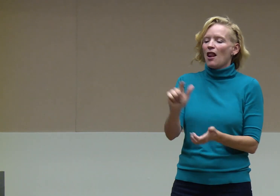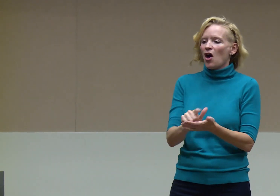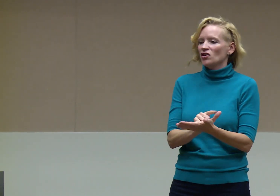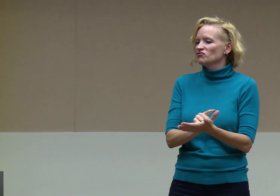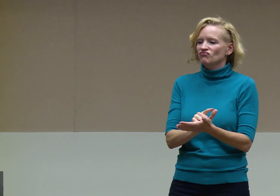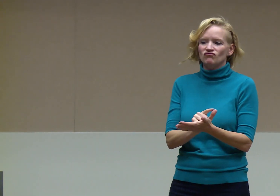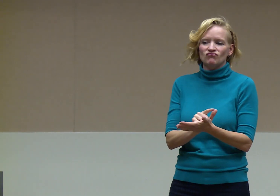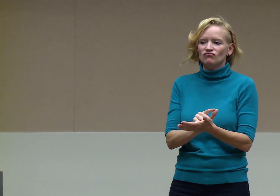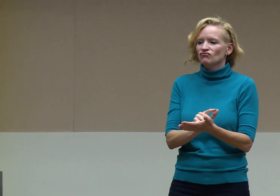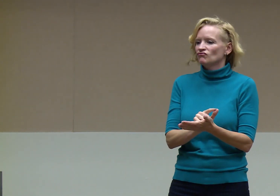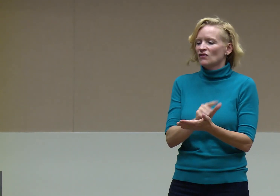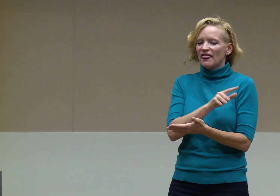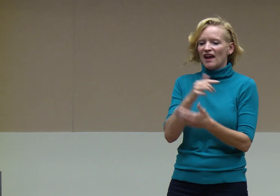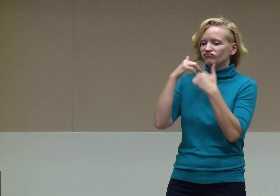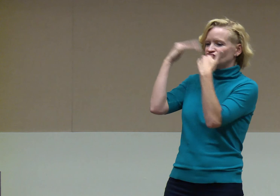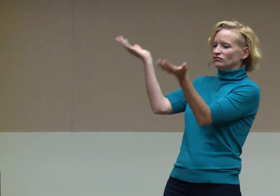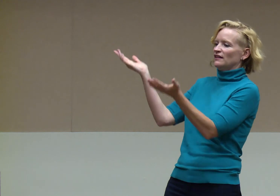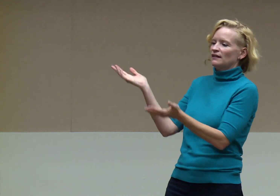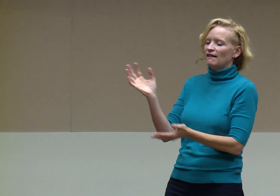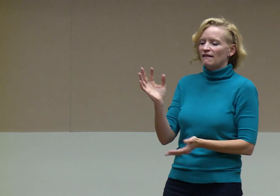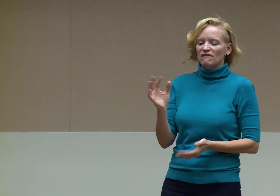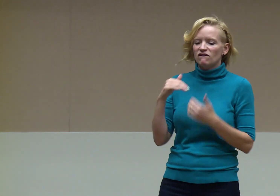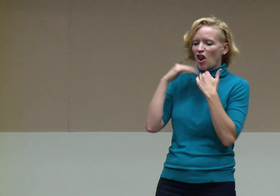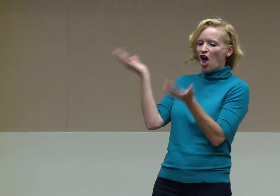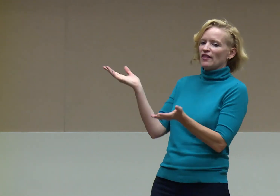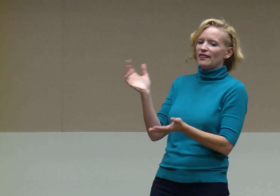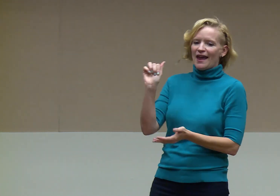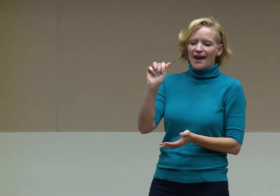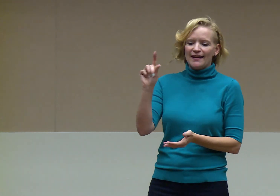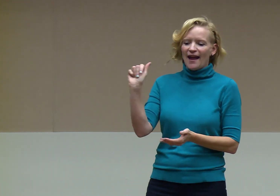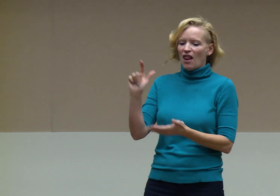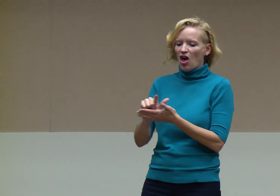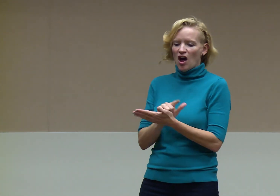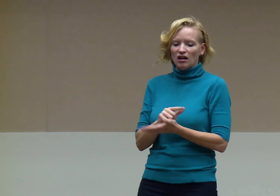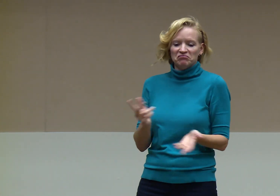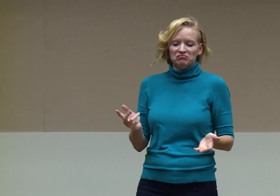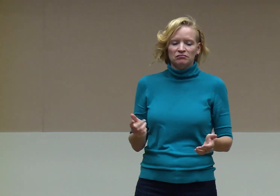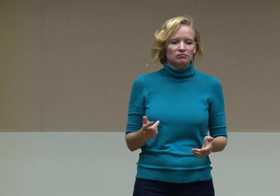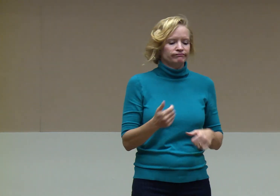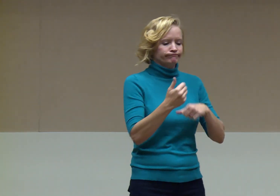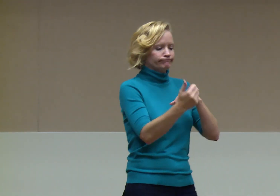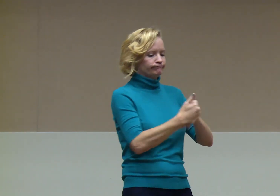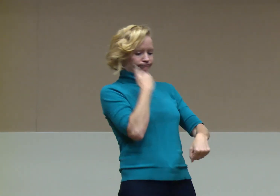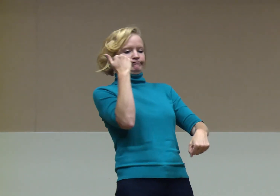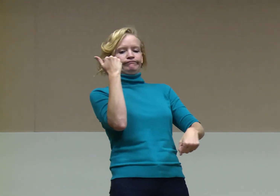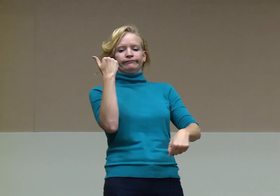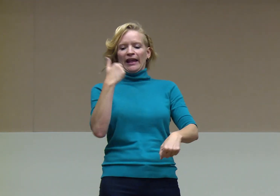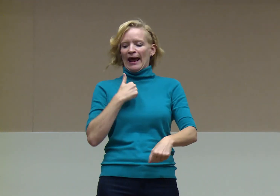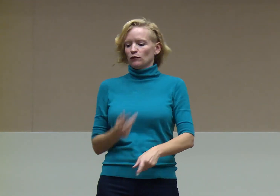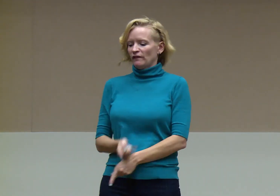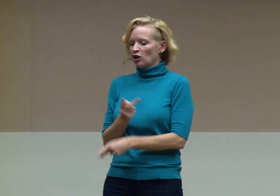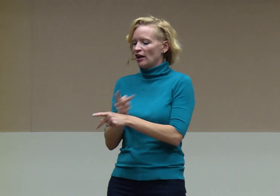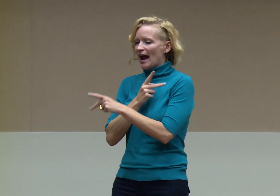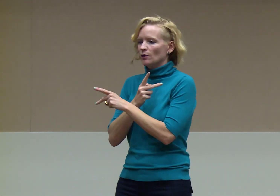the Americans with Disabilities Act. They completely poo-pooed it and told me that it was something